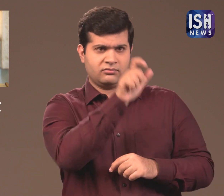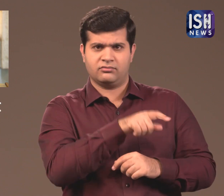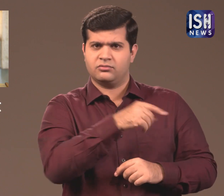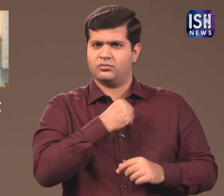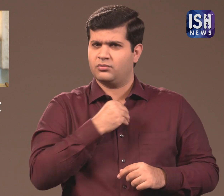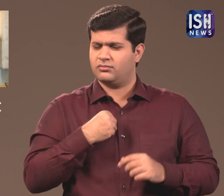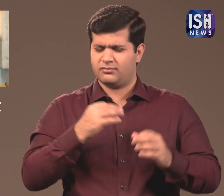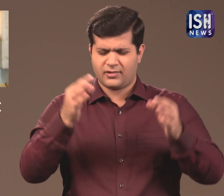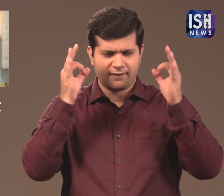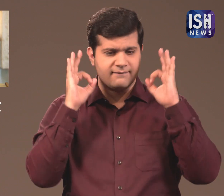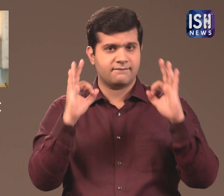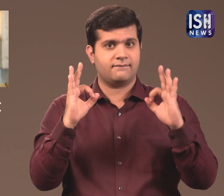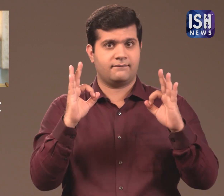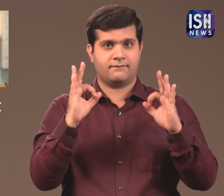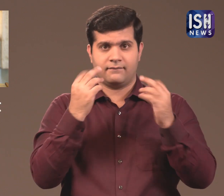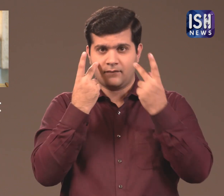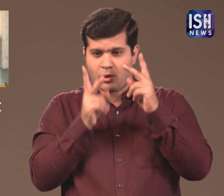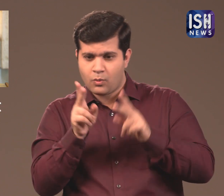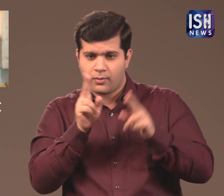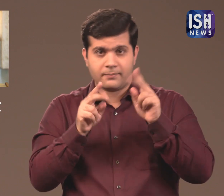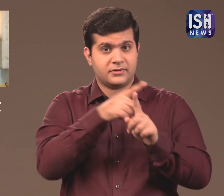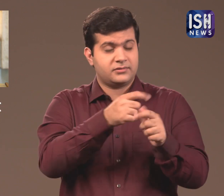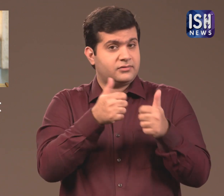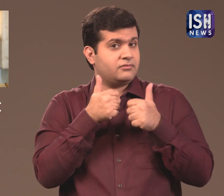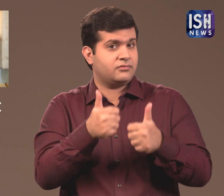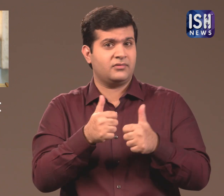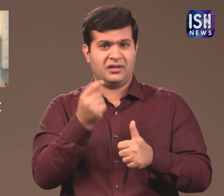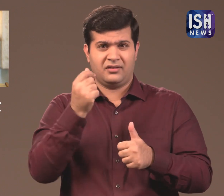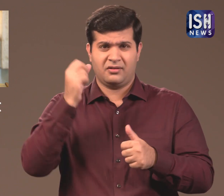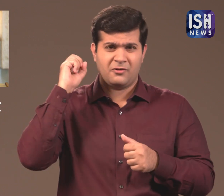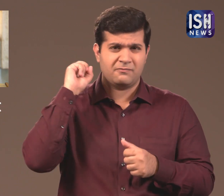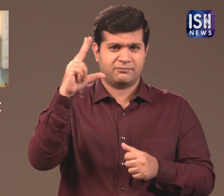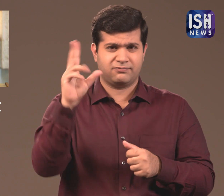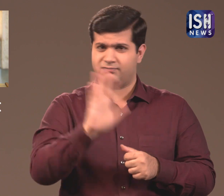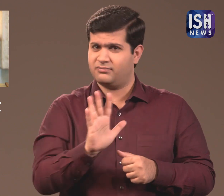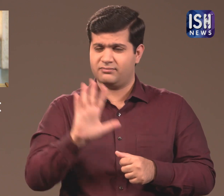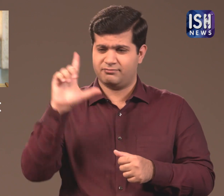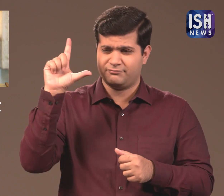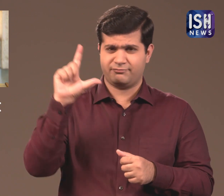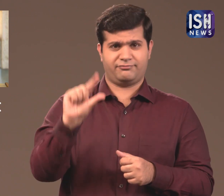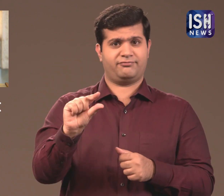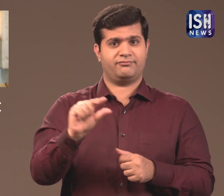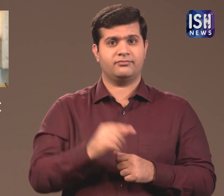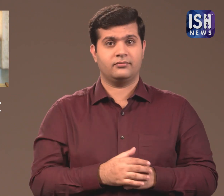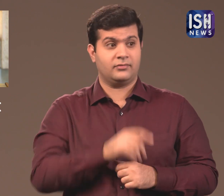He performed an amazing surgery that was extremely inexpensive.